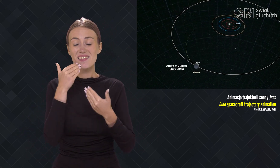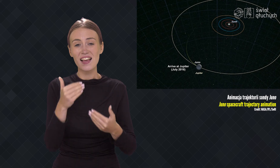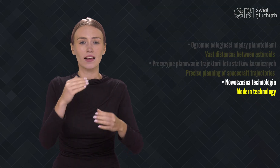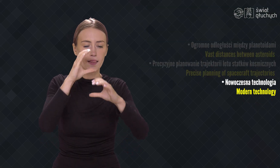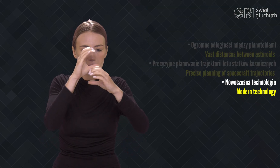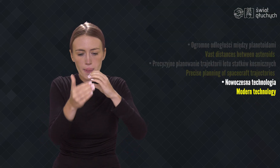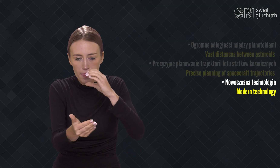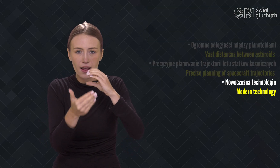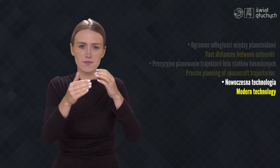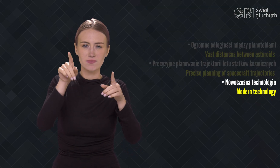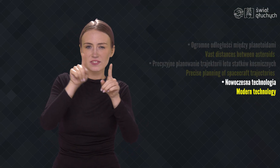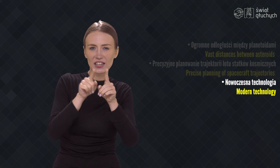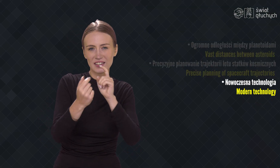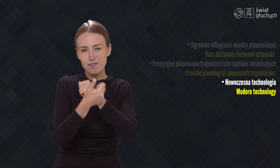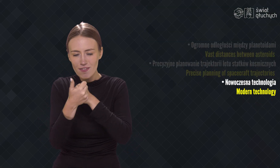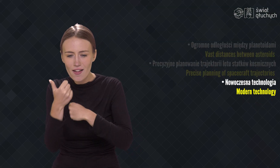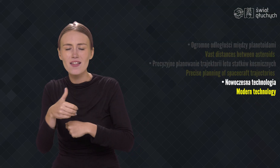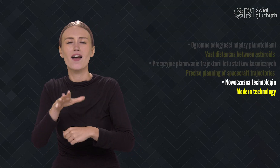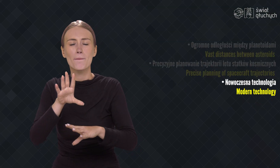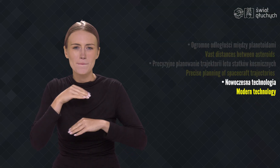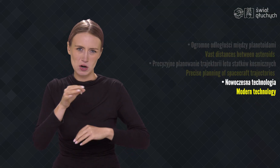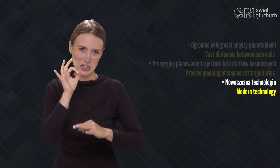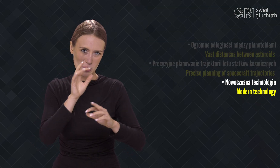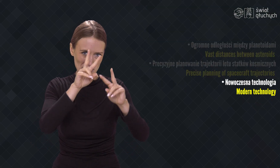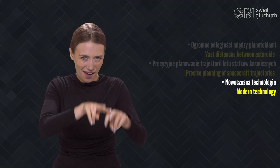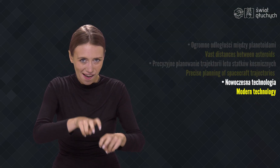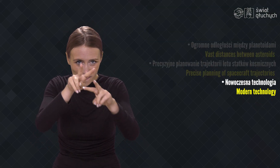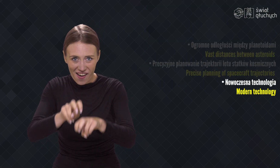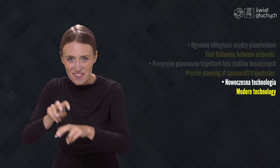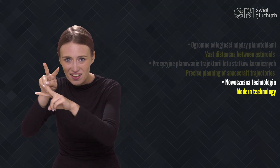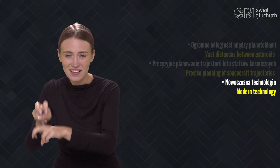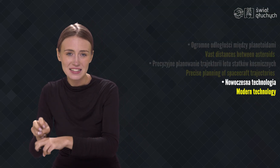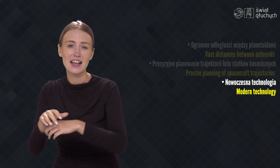Thanks to telescopes and radar data, we can accurately track the movement of asteroids,